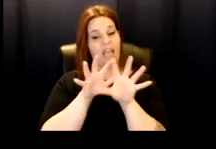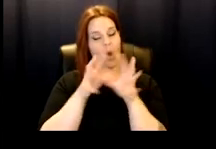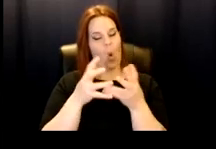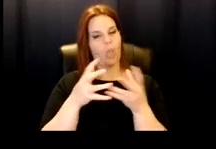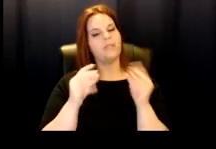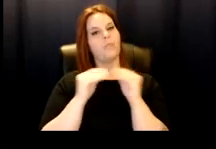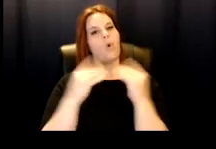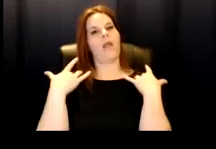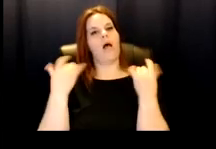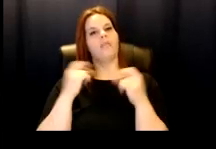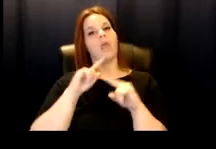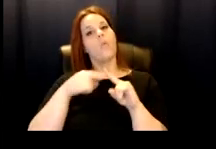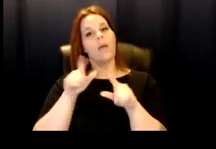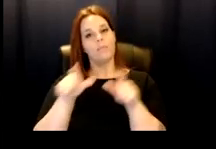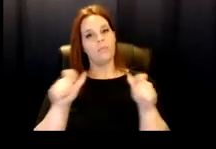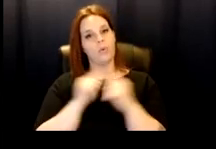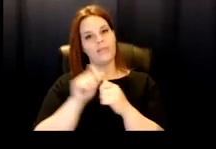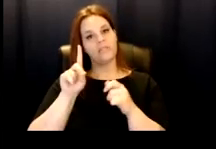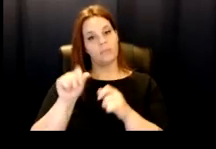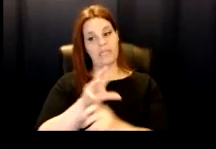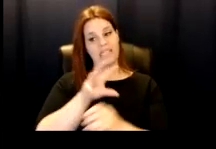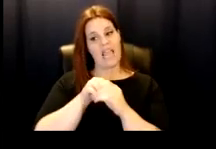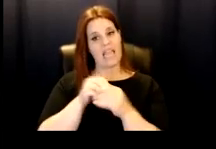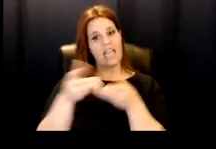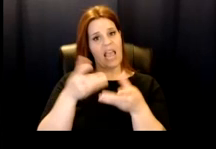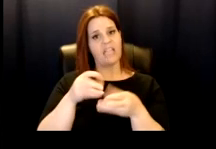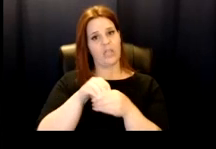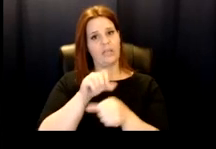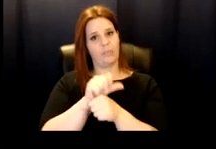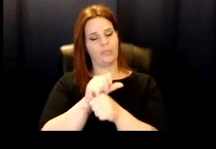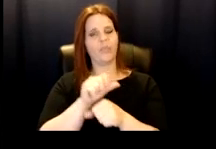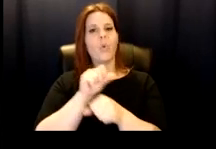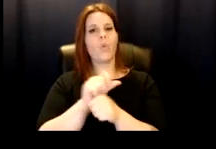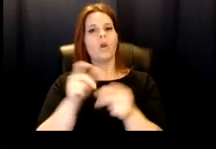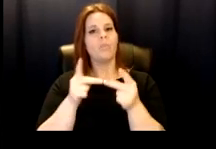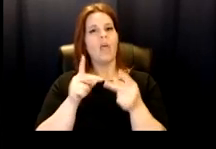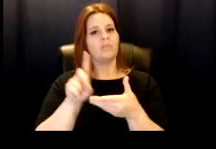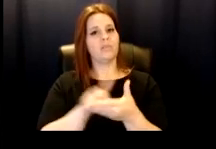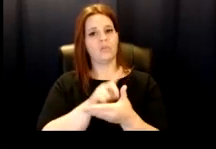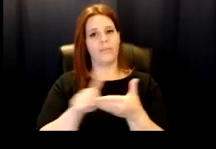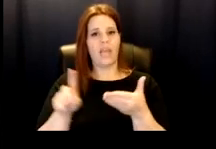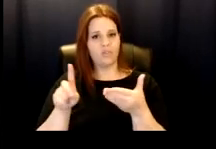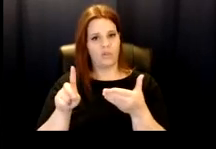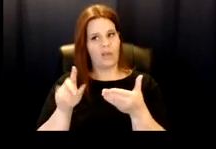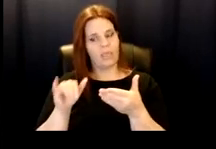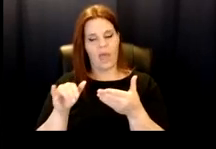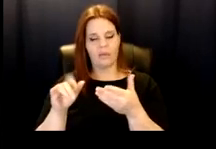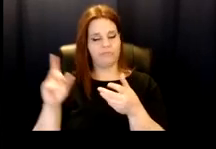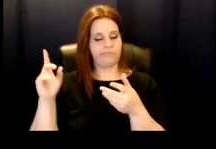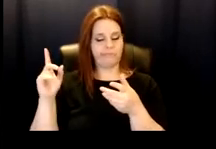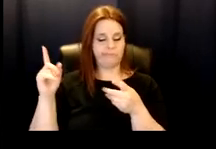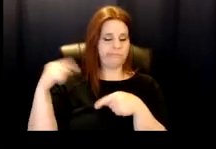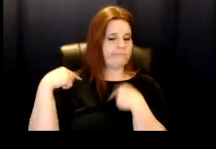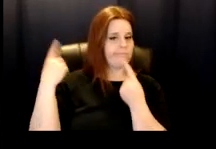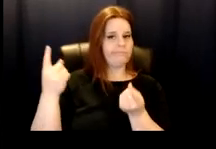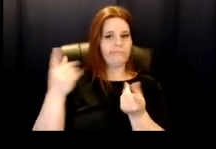engage in employment. And workplace discrimination is a longstanding and well documented threat